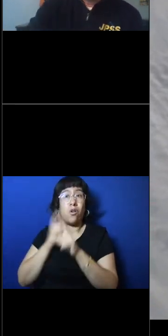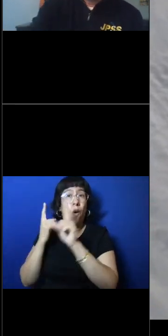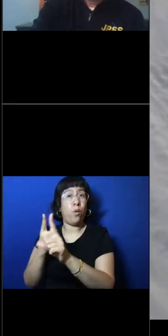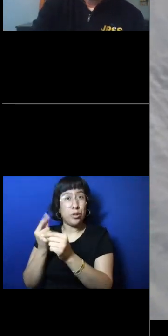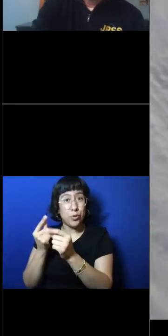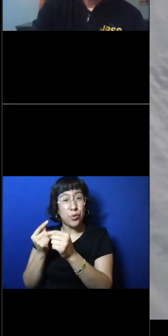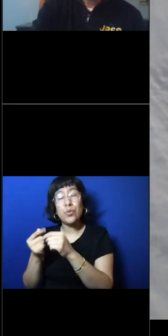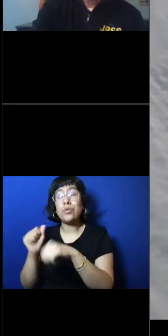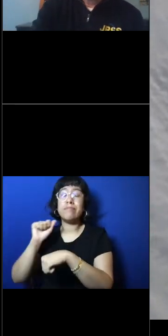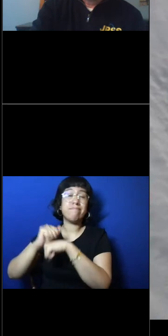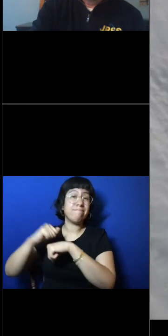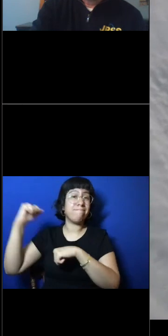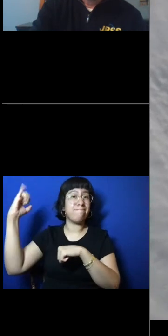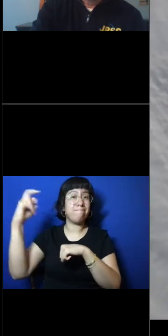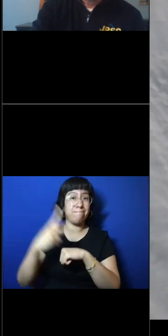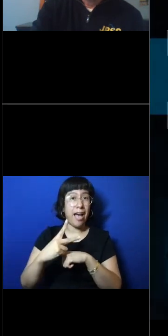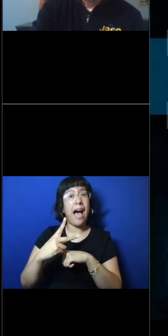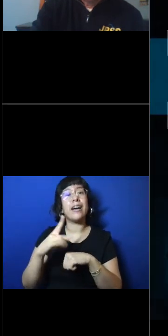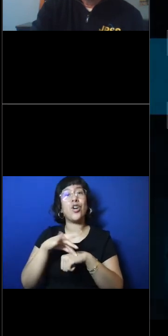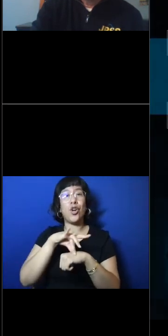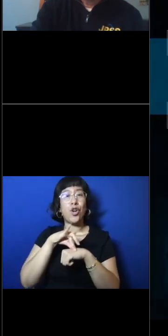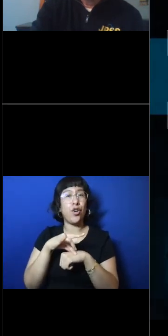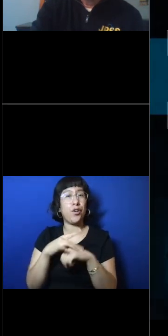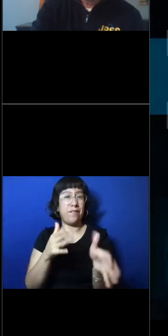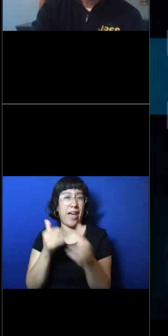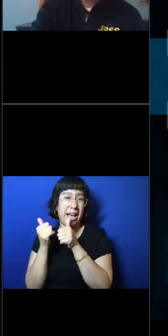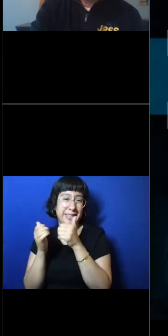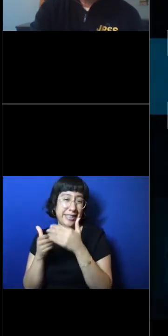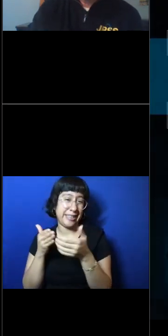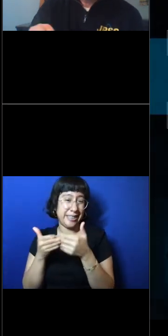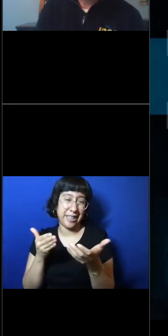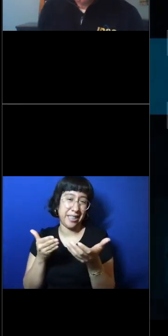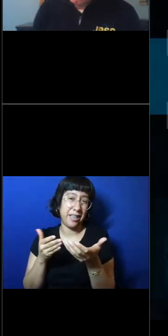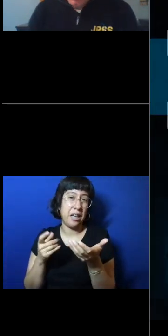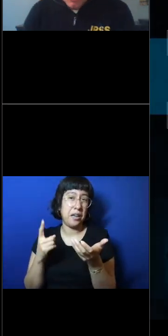So let's see, I think that's probably a good place to stop.